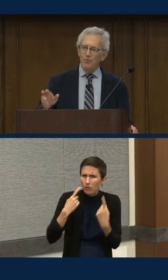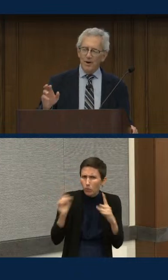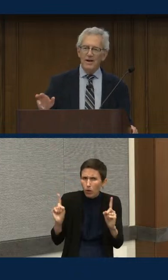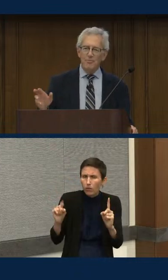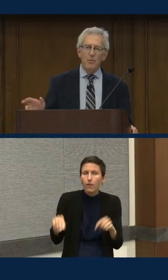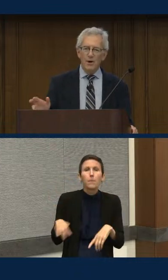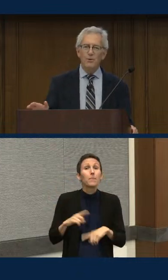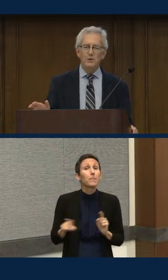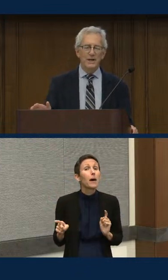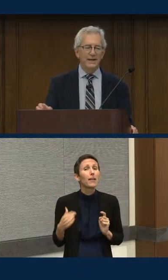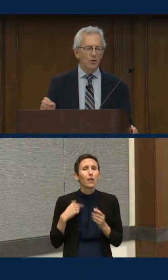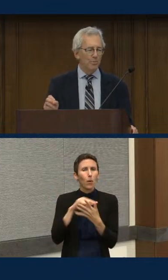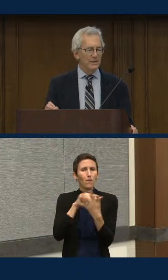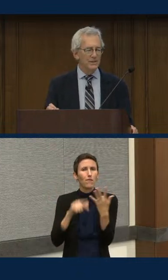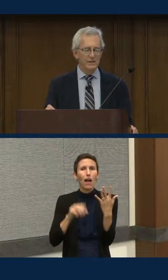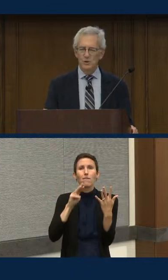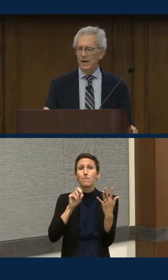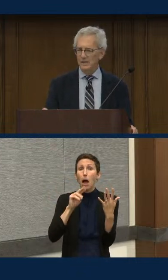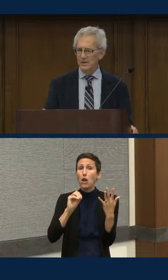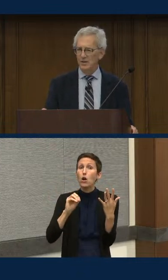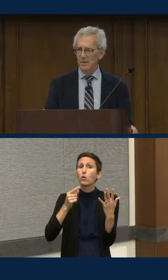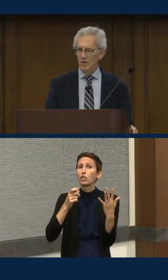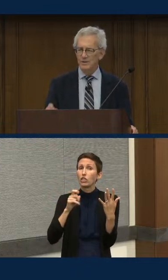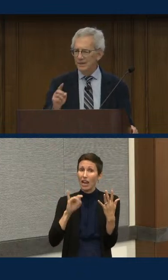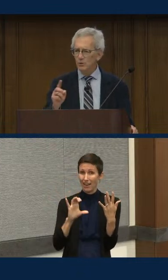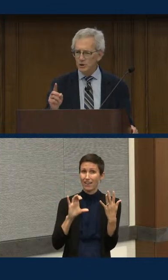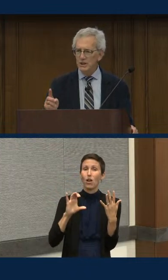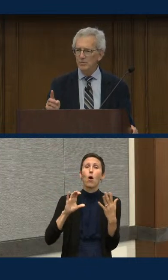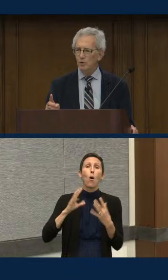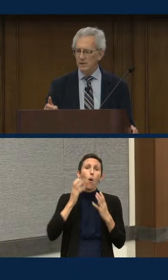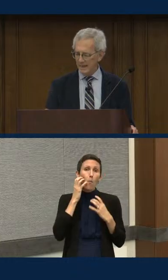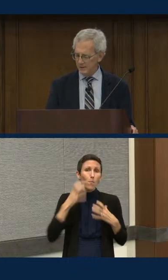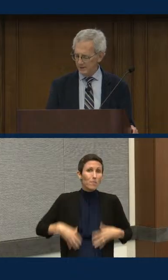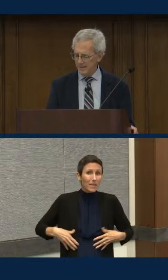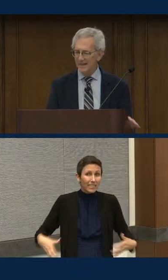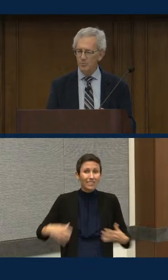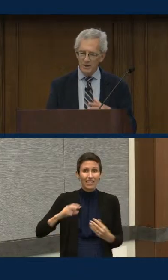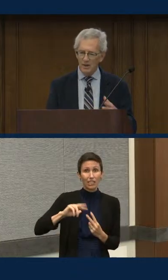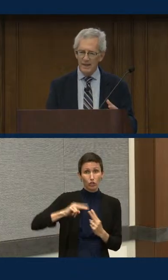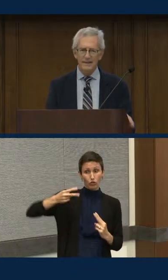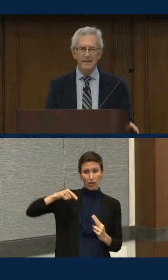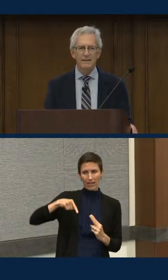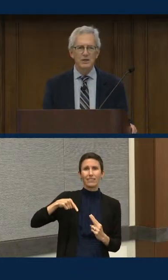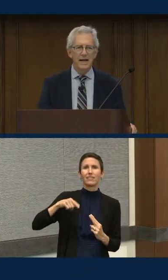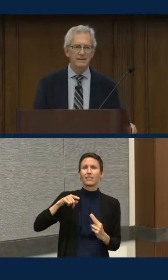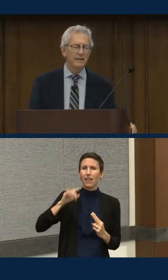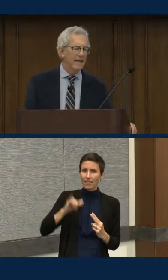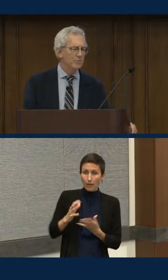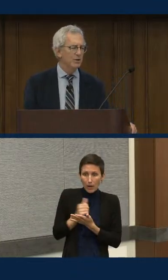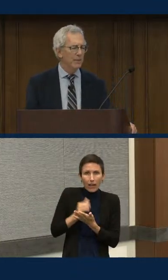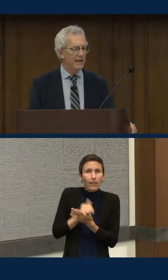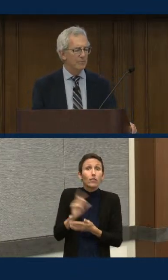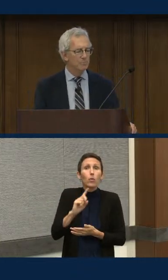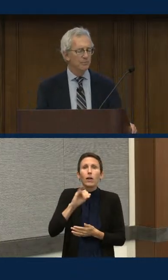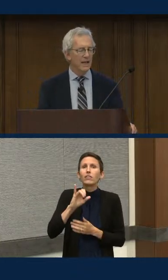There were five mono single gene